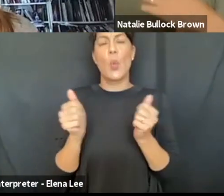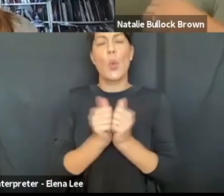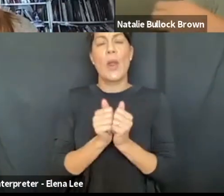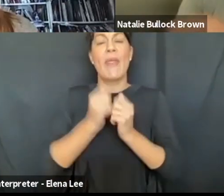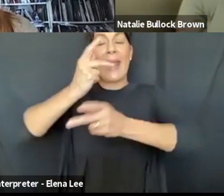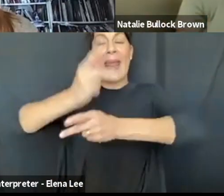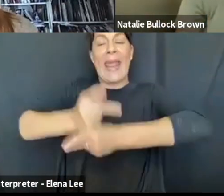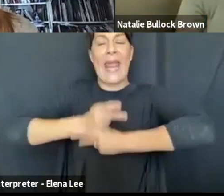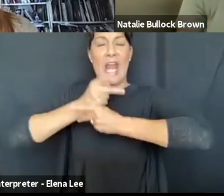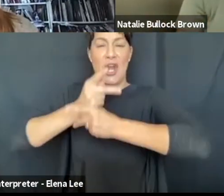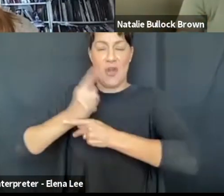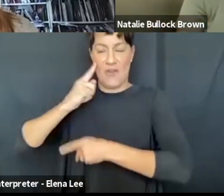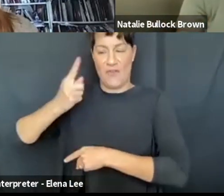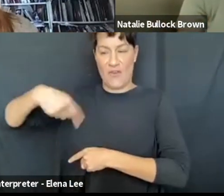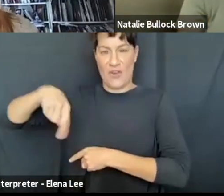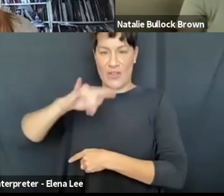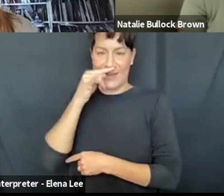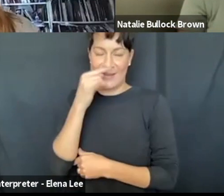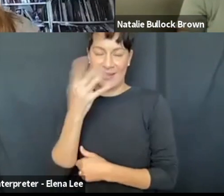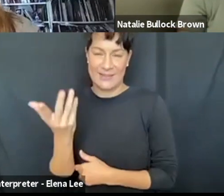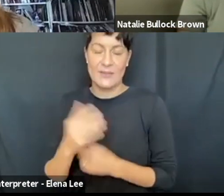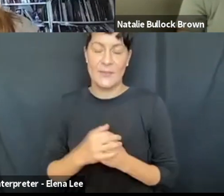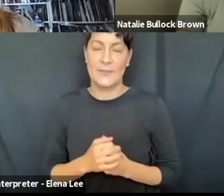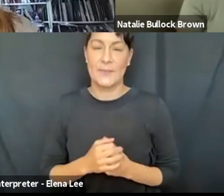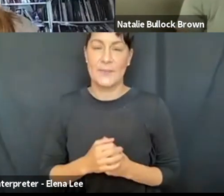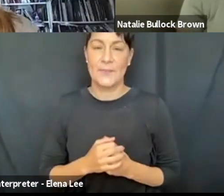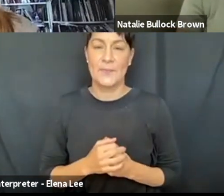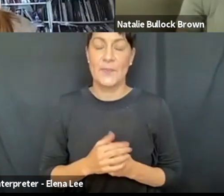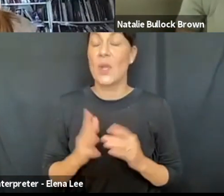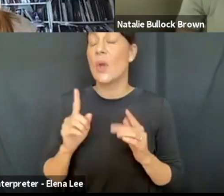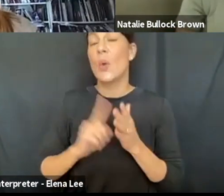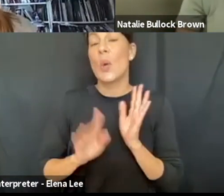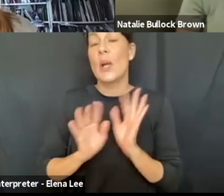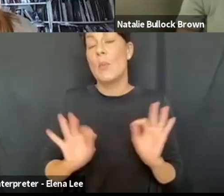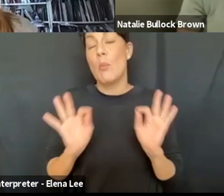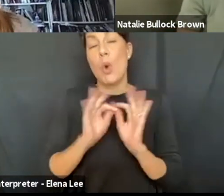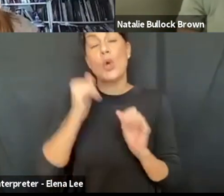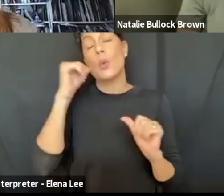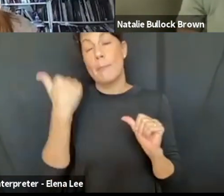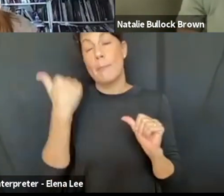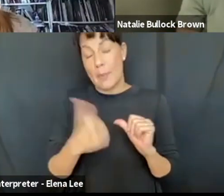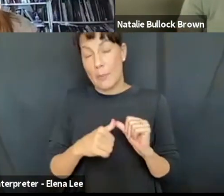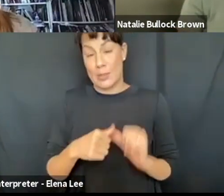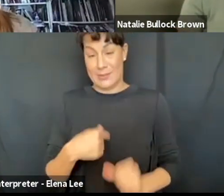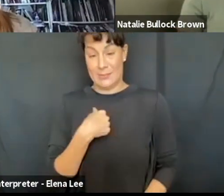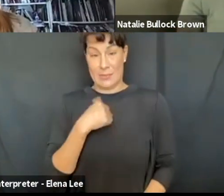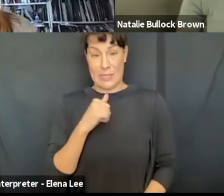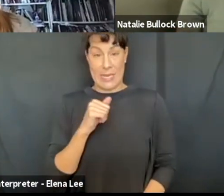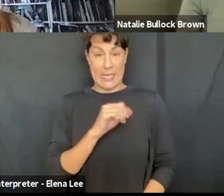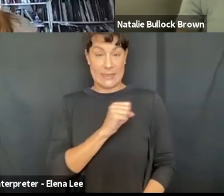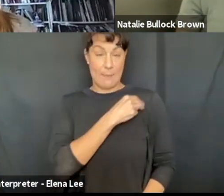And so, I think what's important to remember is that I as a member of the media,